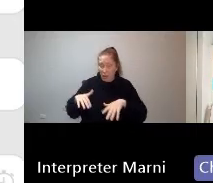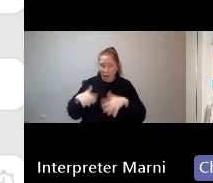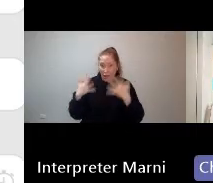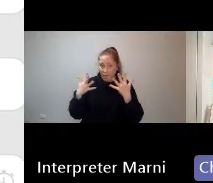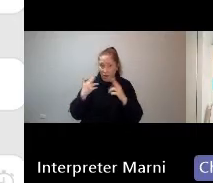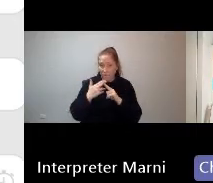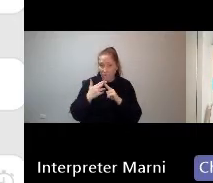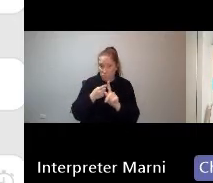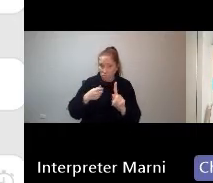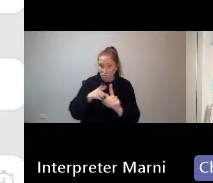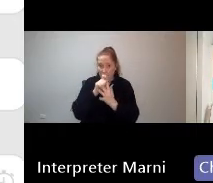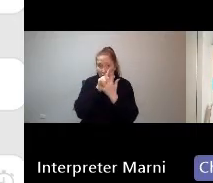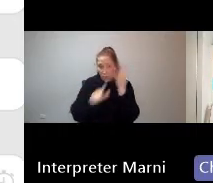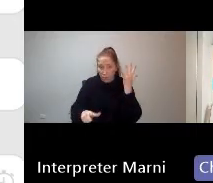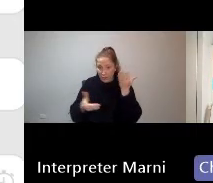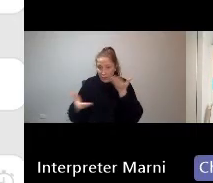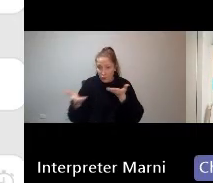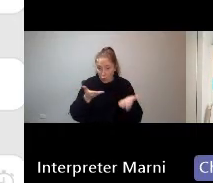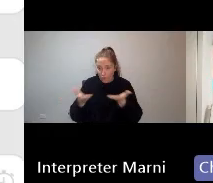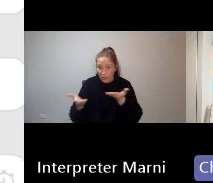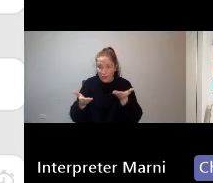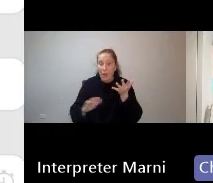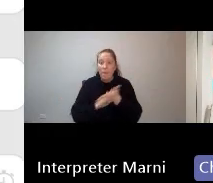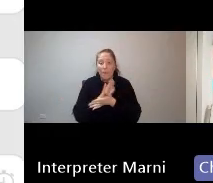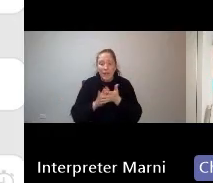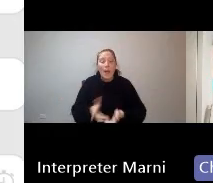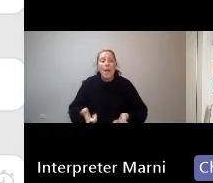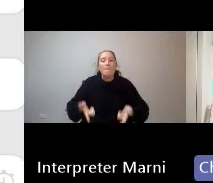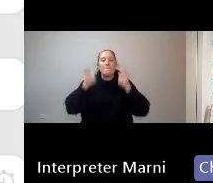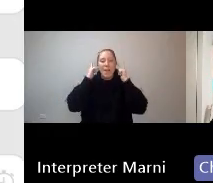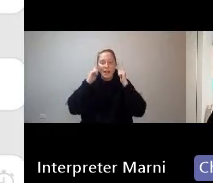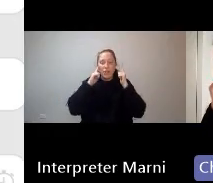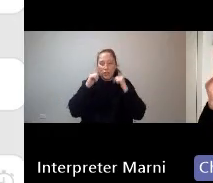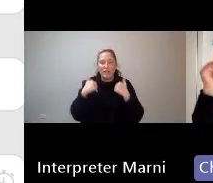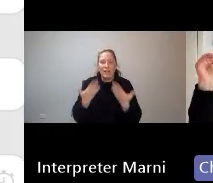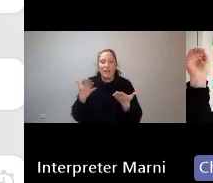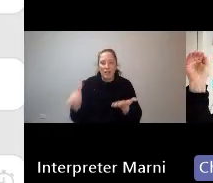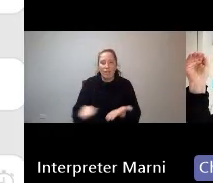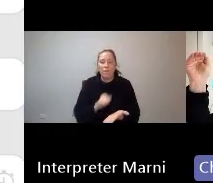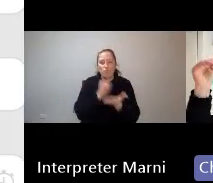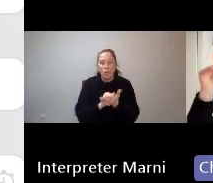the managers at the front line are able to report on the quality of practice up to the boards.